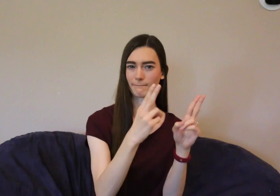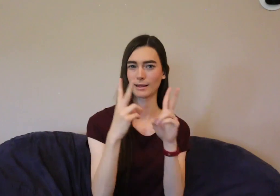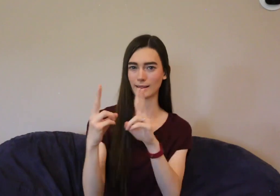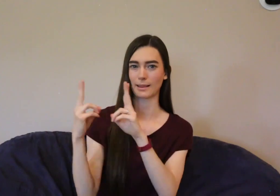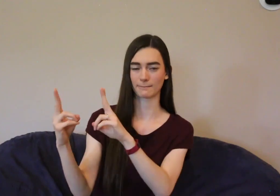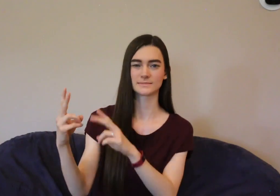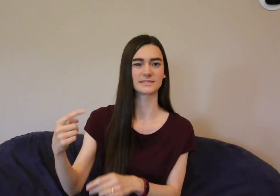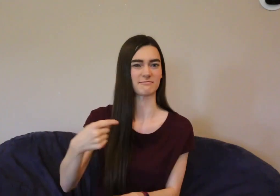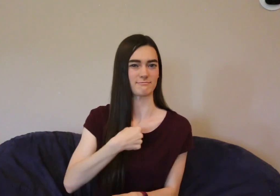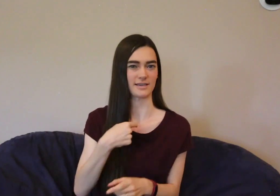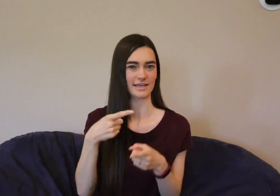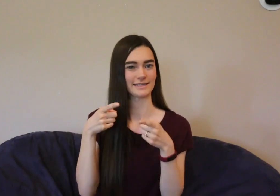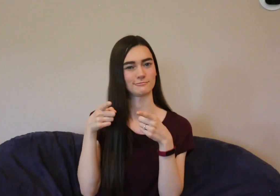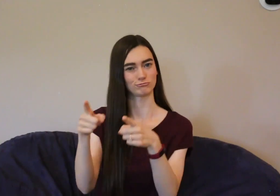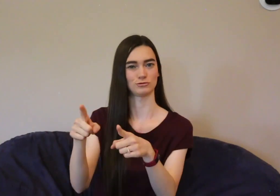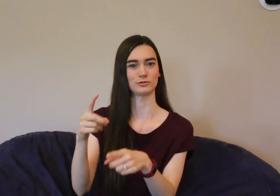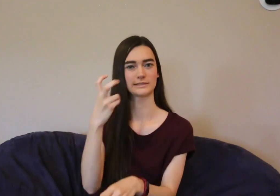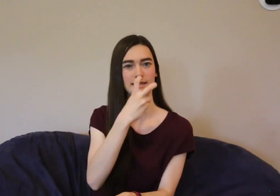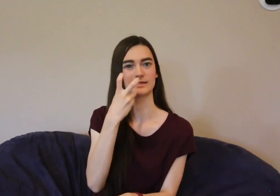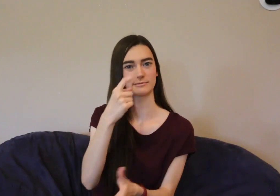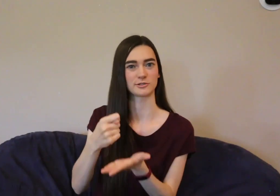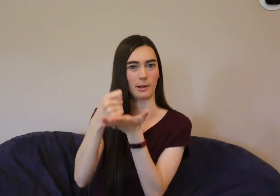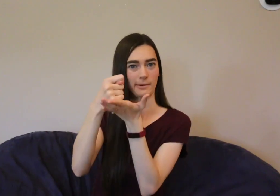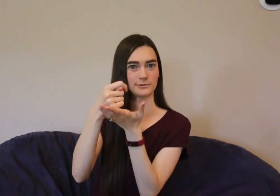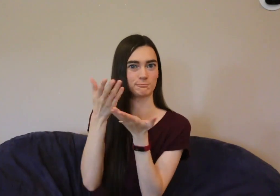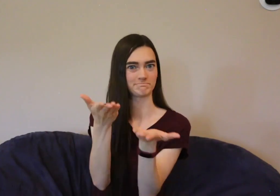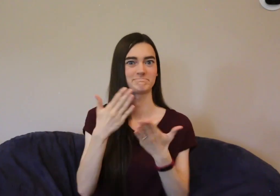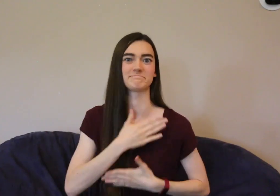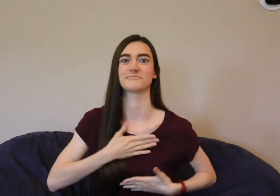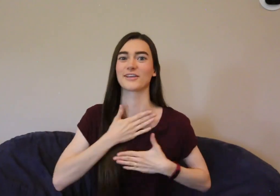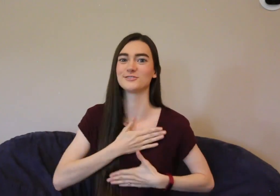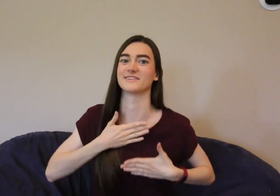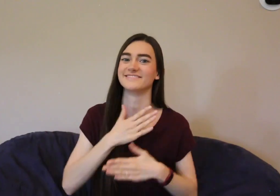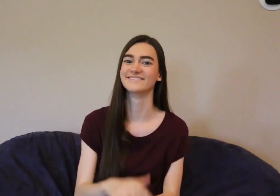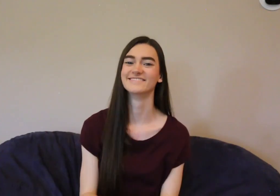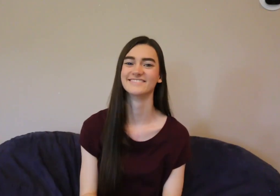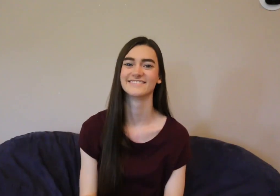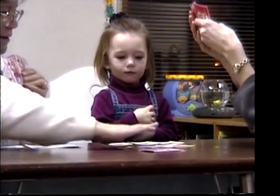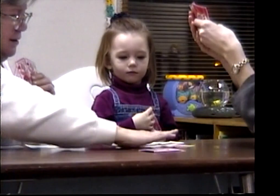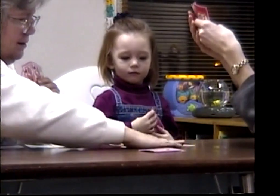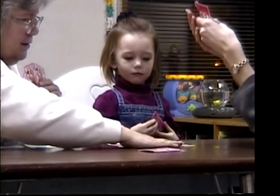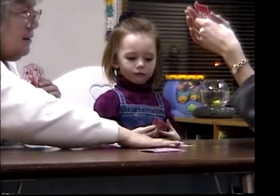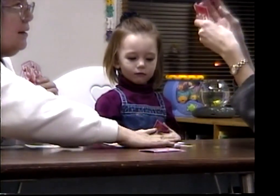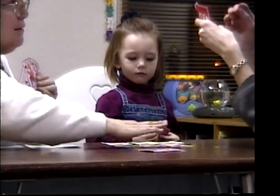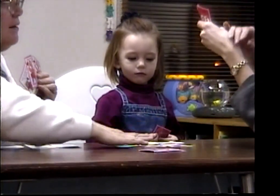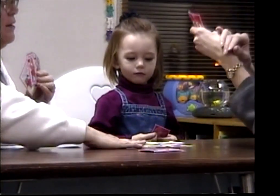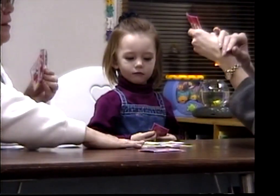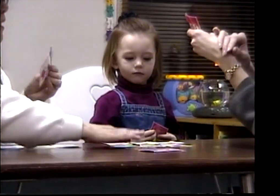We'll show some clips of me during speech therapy. So, enjoy those. "Sue, do you have a sheep?"